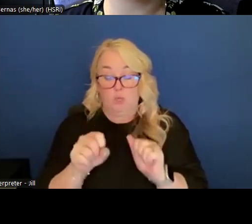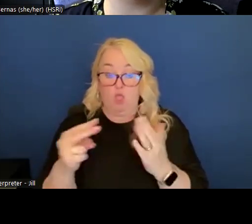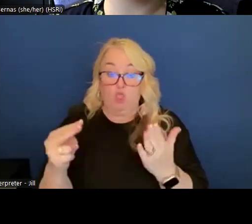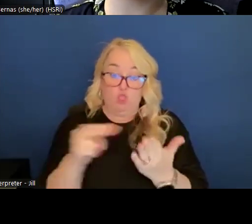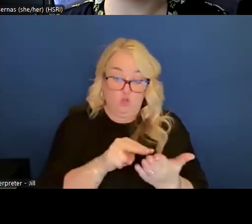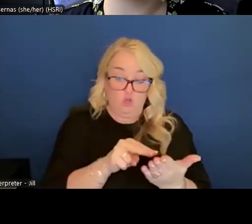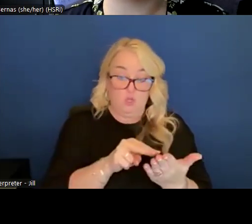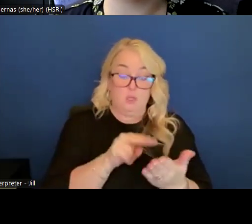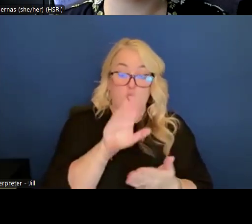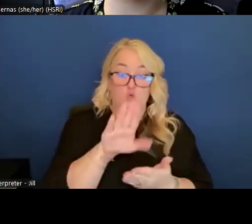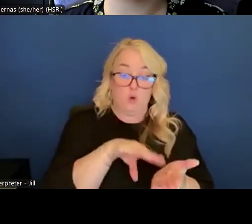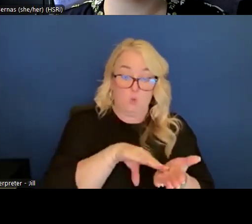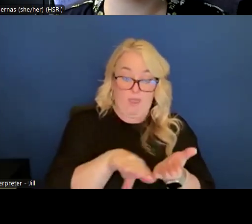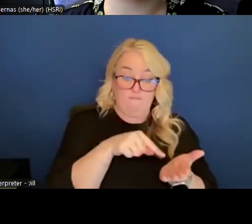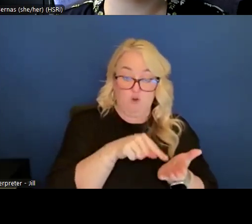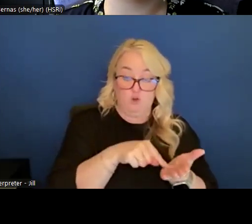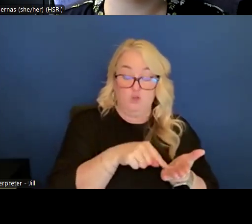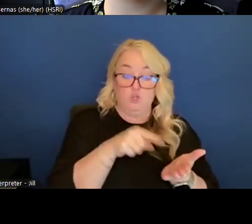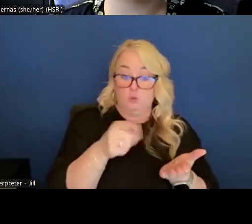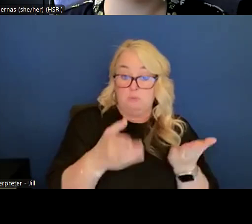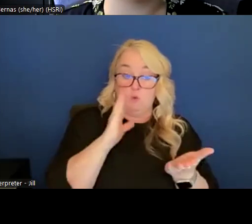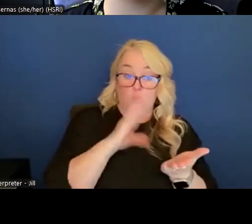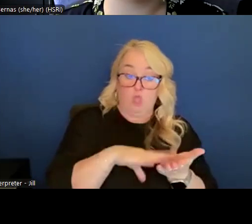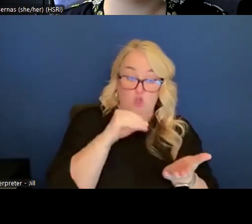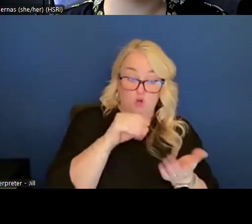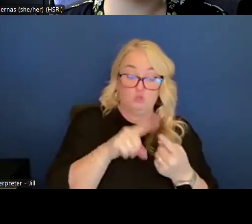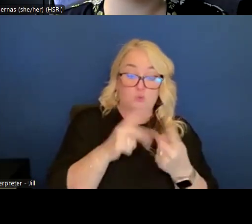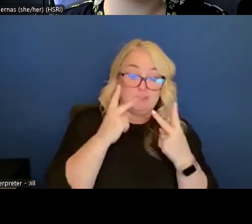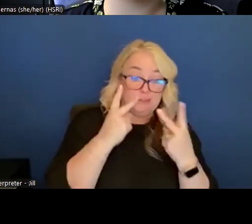learn some things. It's good to see, good to experience that.